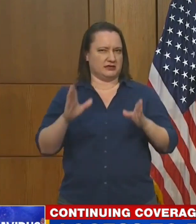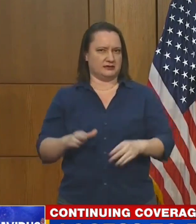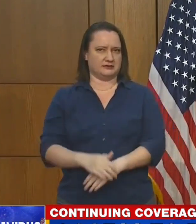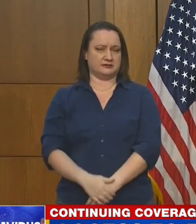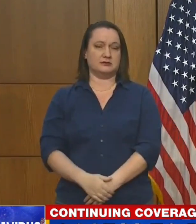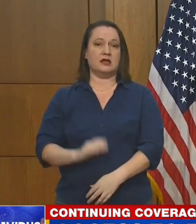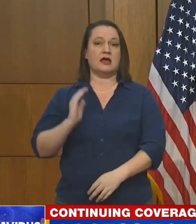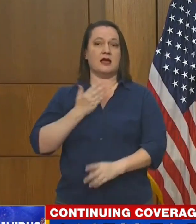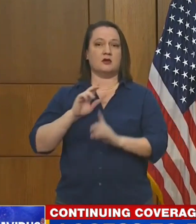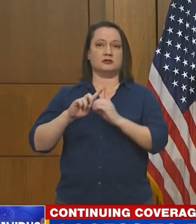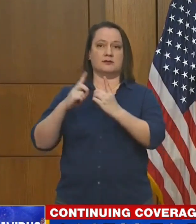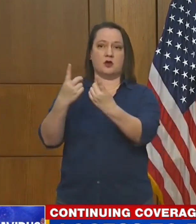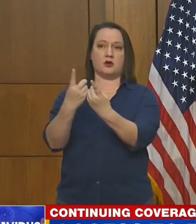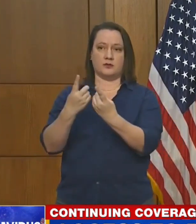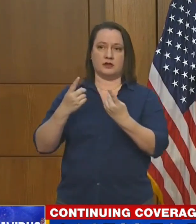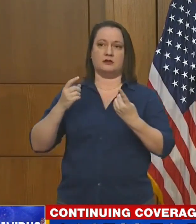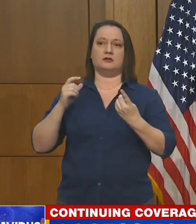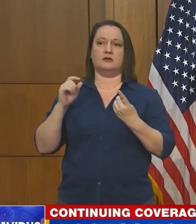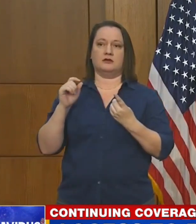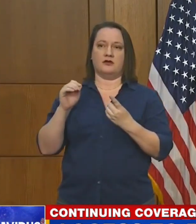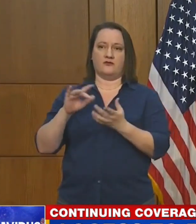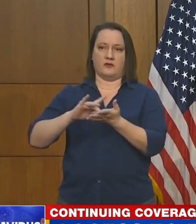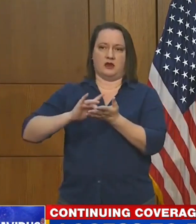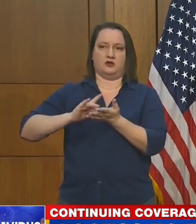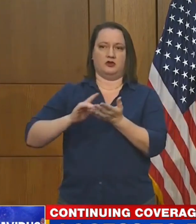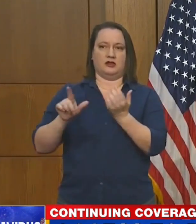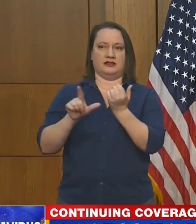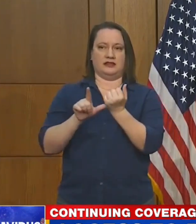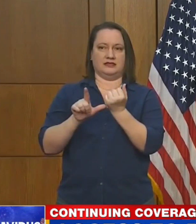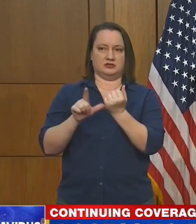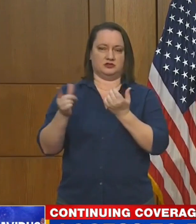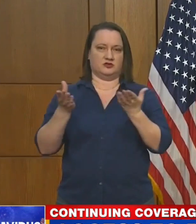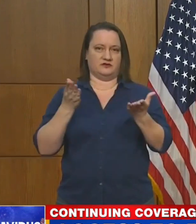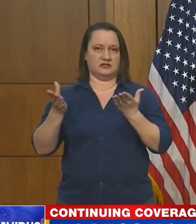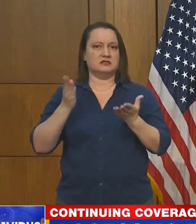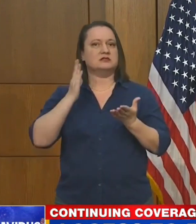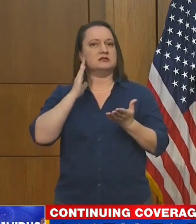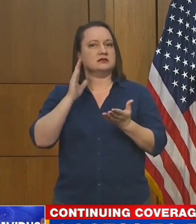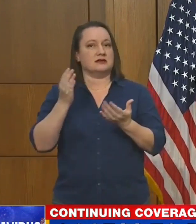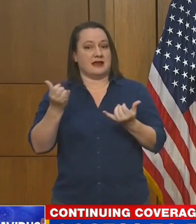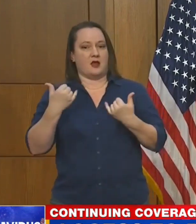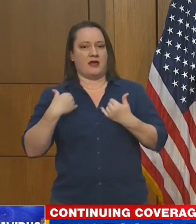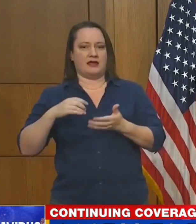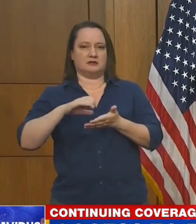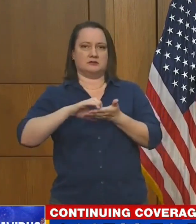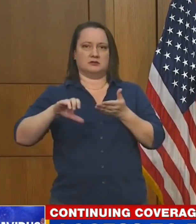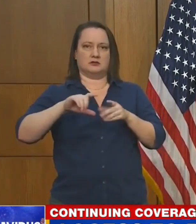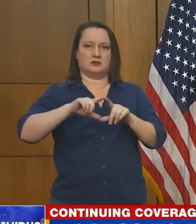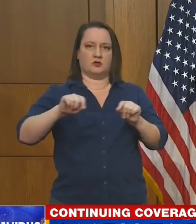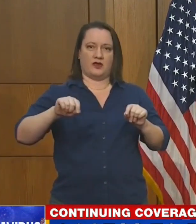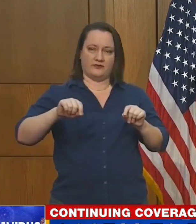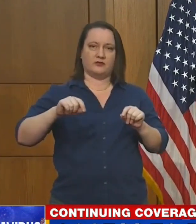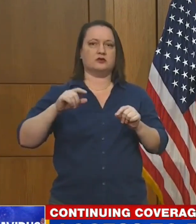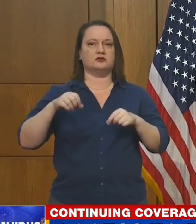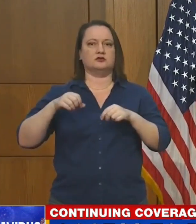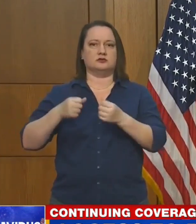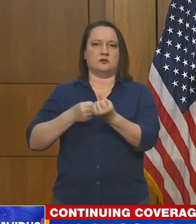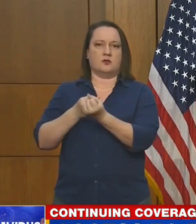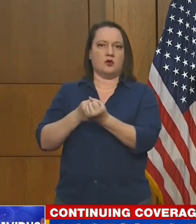OUR DEPARTMENT OF MEDICAL ASSISTANCE SERVICES HAS JUST RECEIVED APPROVAL OF AN EMERGENCY WAIVER THAT WILL